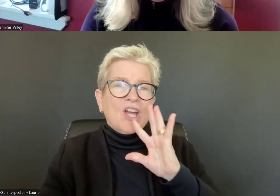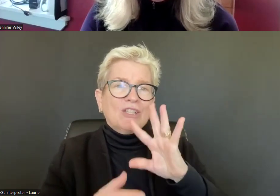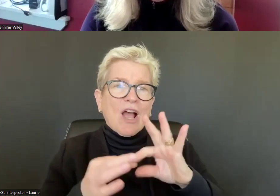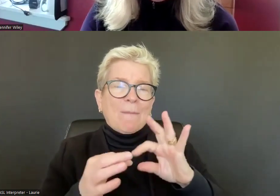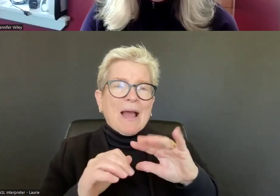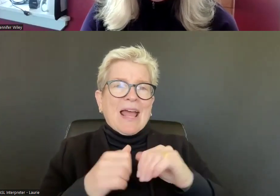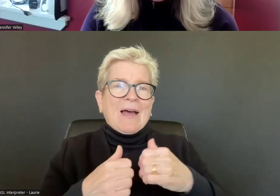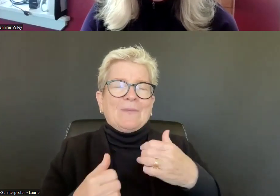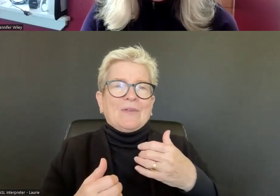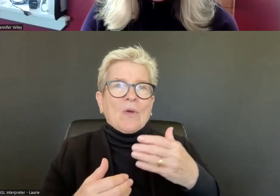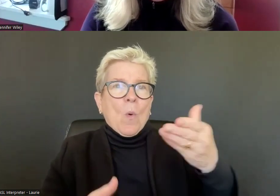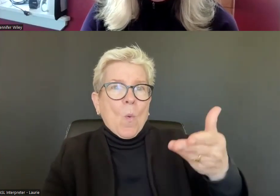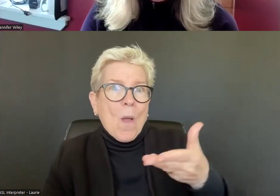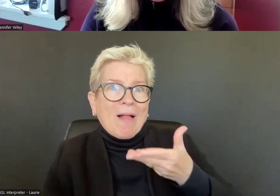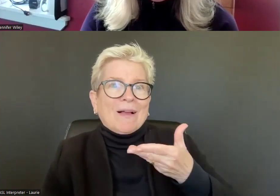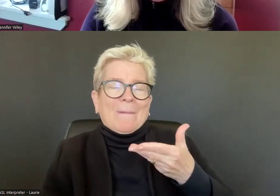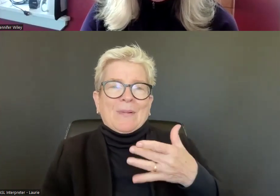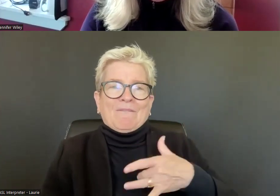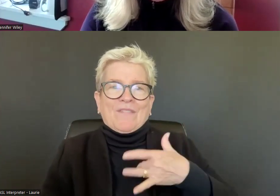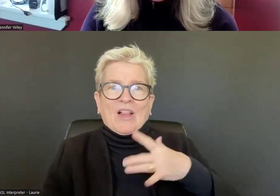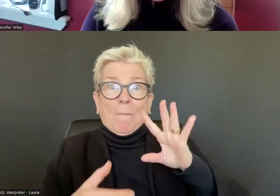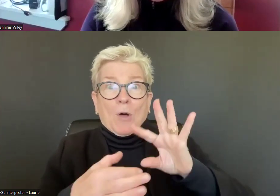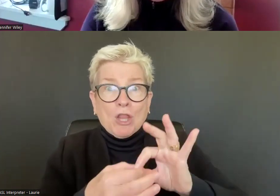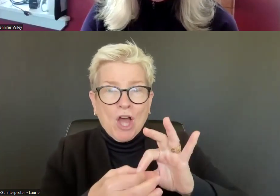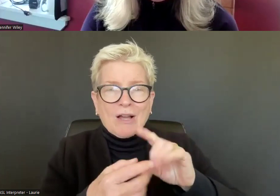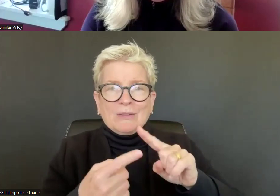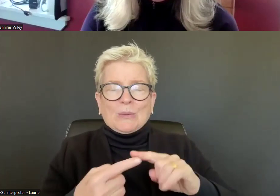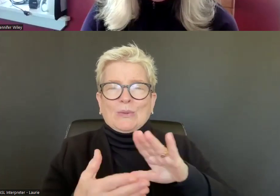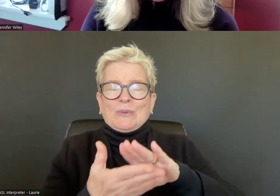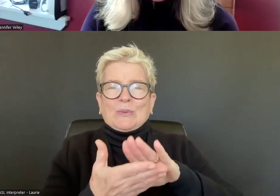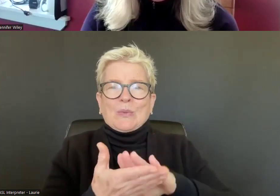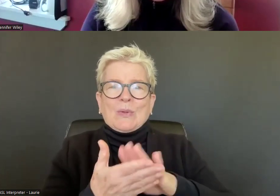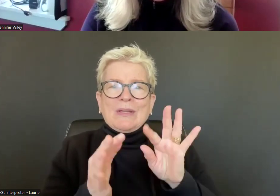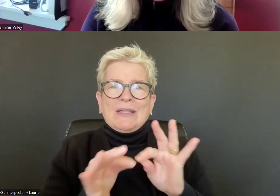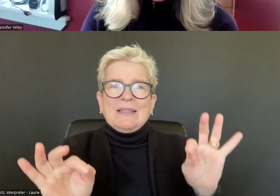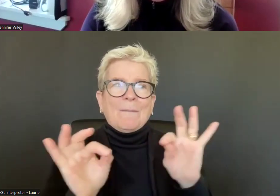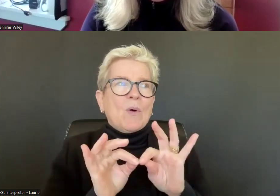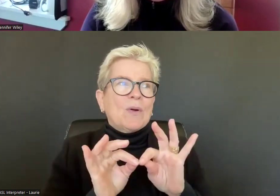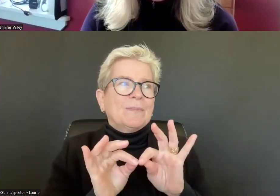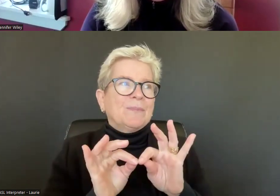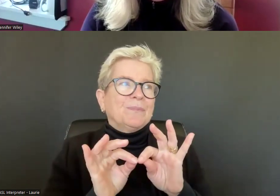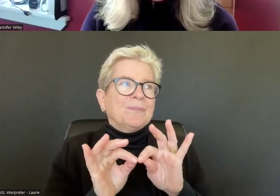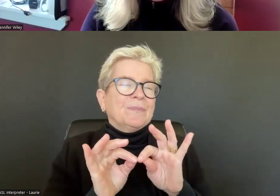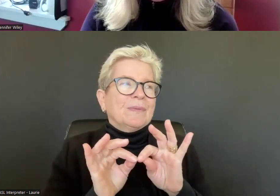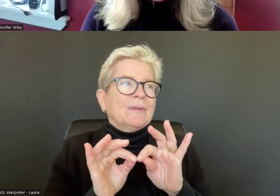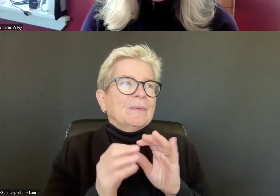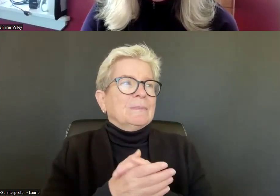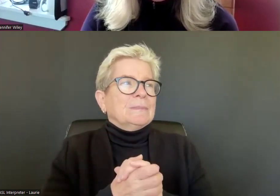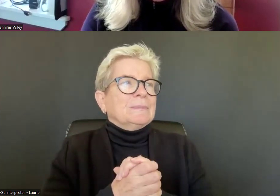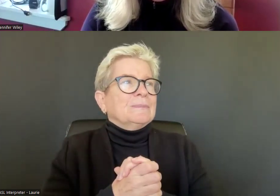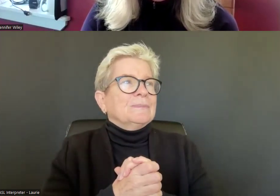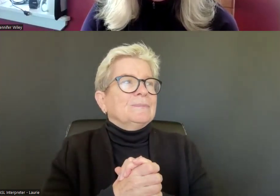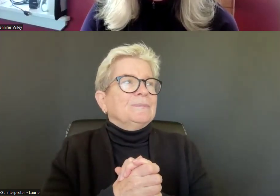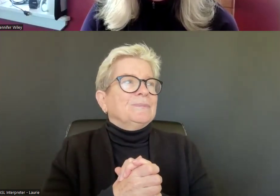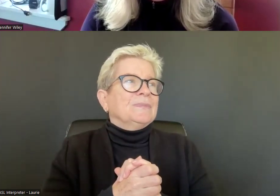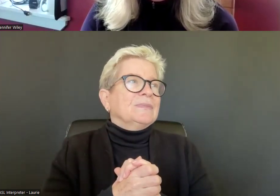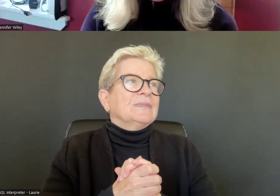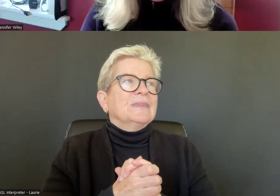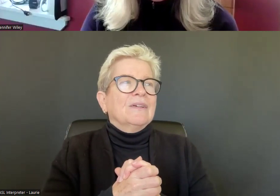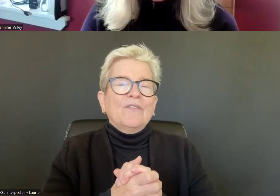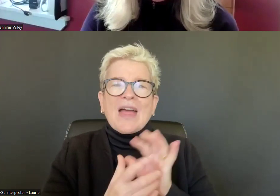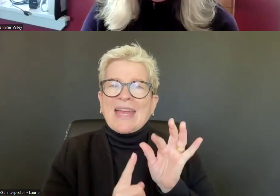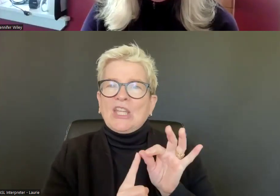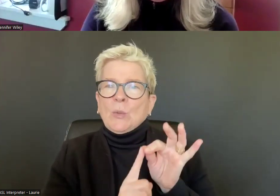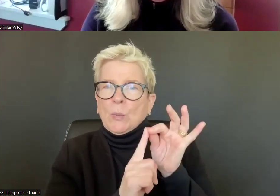sense of belonging. It is important to you know, have that unique personalized